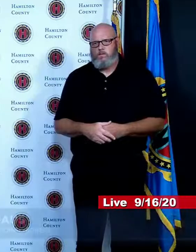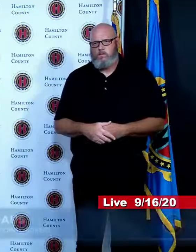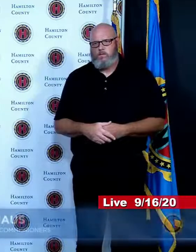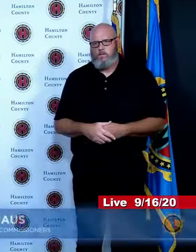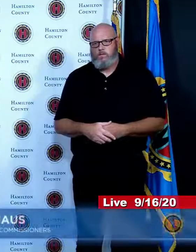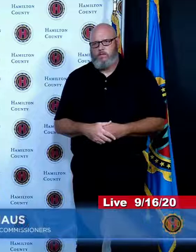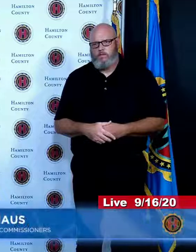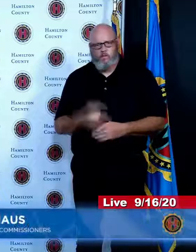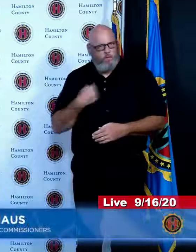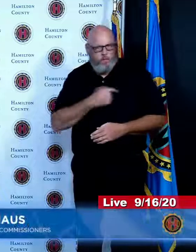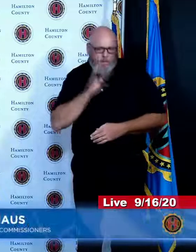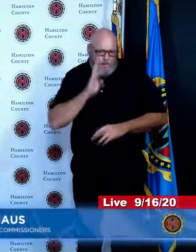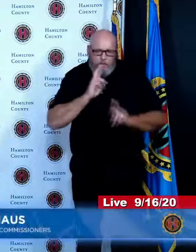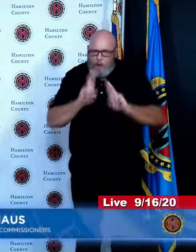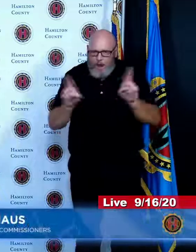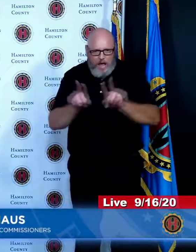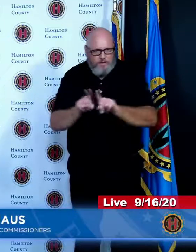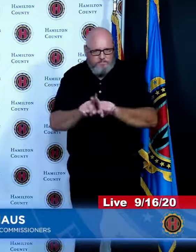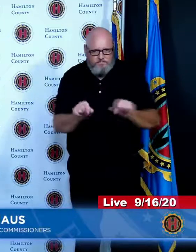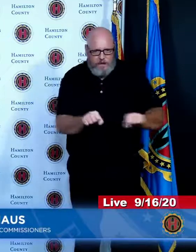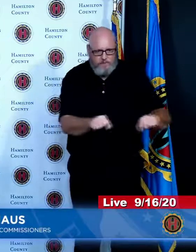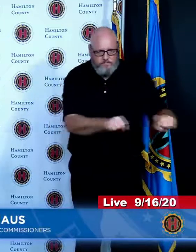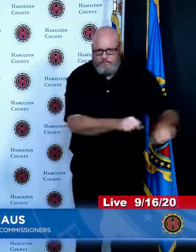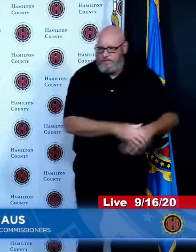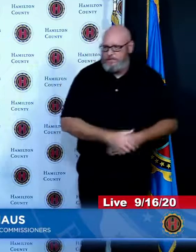thanks Nick really appreciate it so as you can see we're preparing